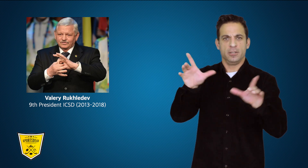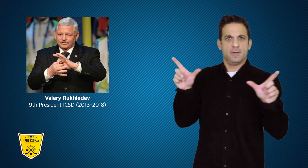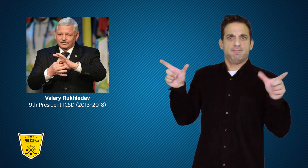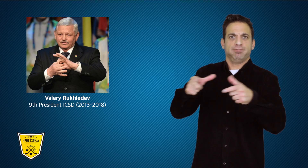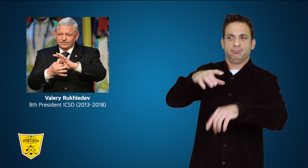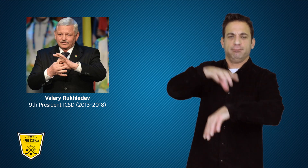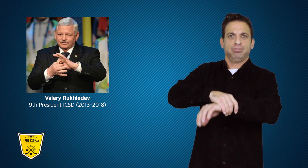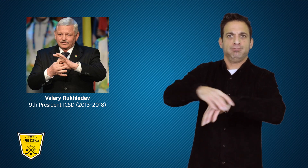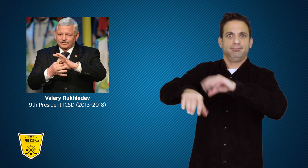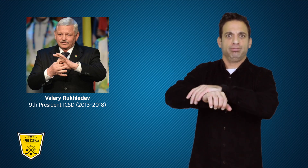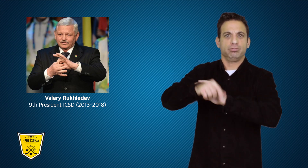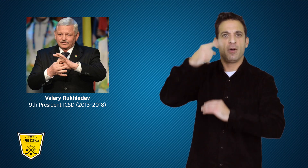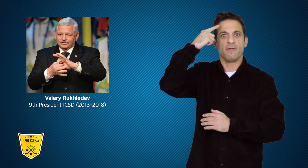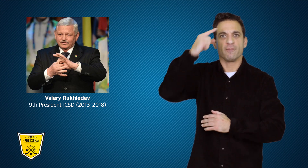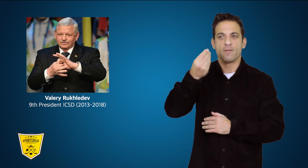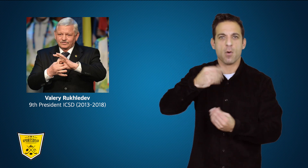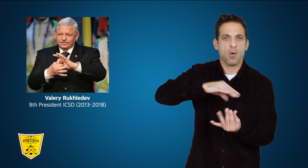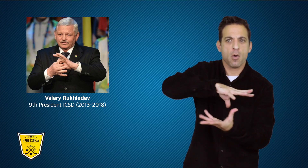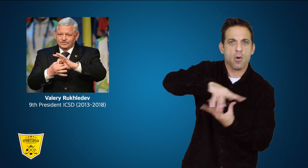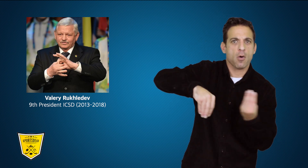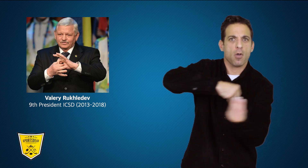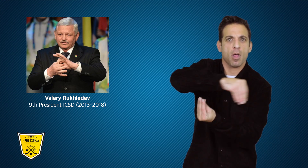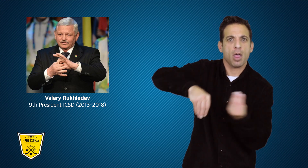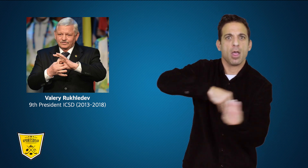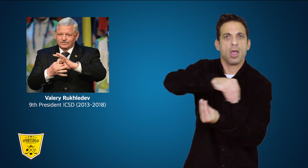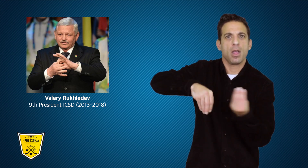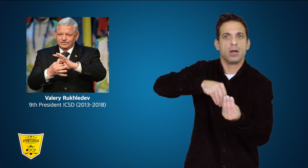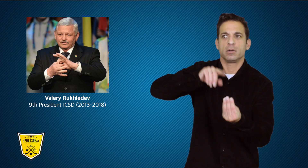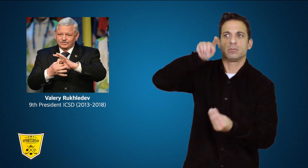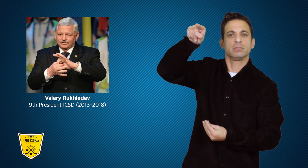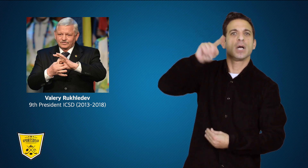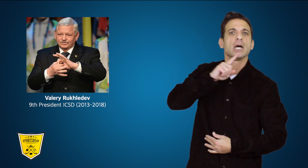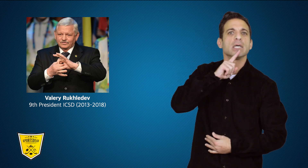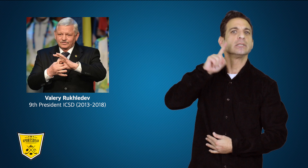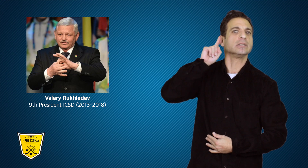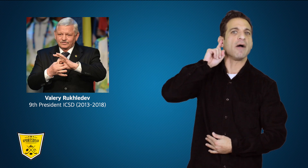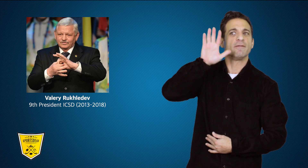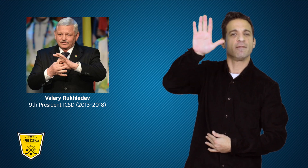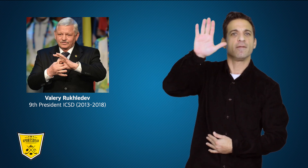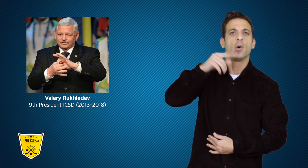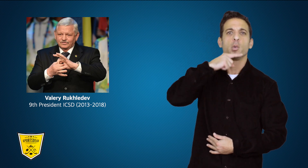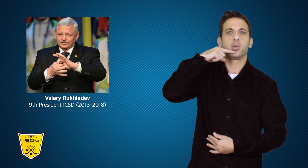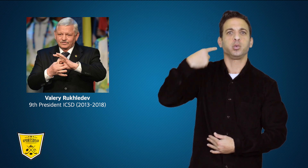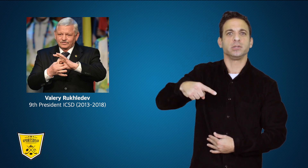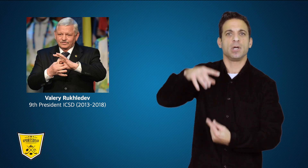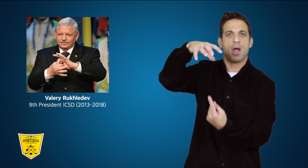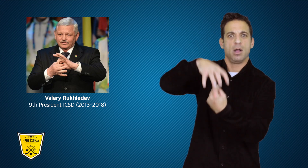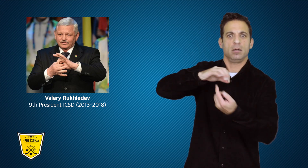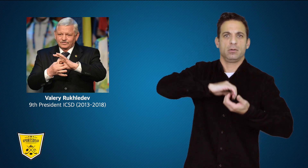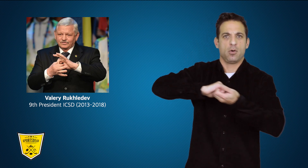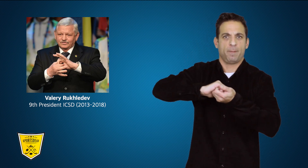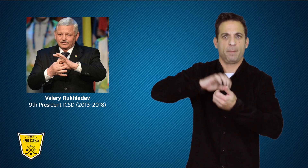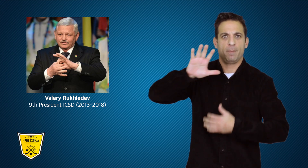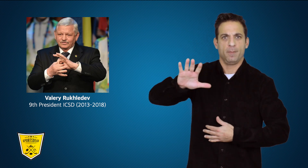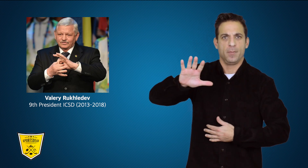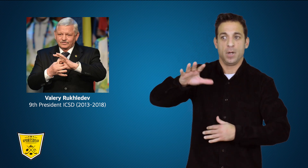was placed under home arrest on charges of embezzlement from the All-Russian Society of the Deaf.